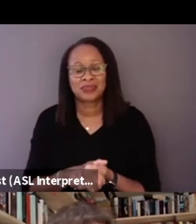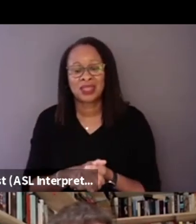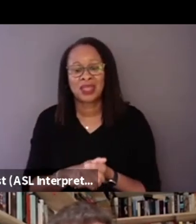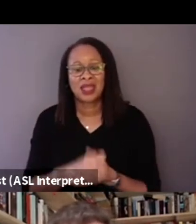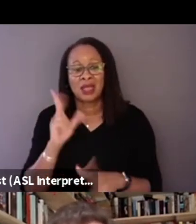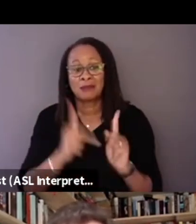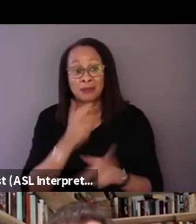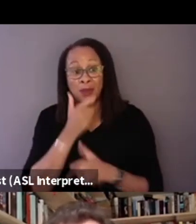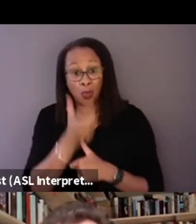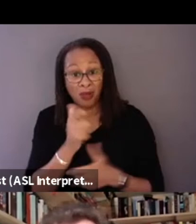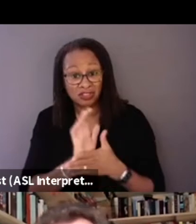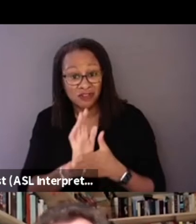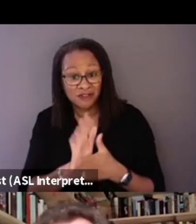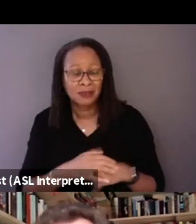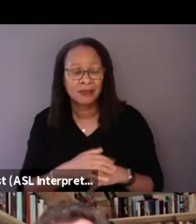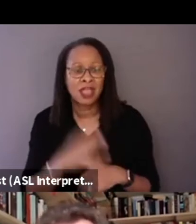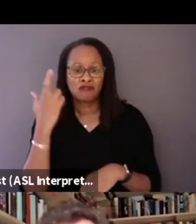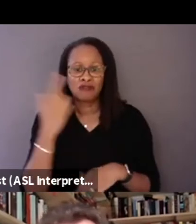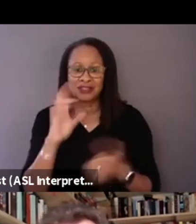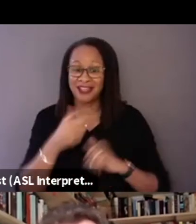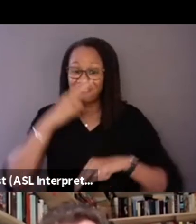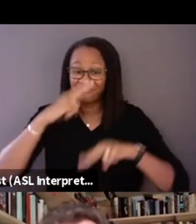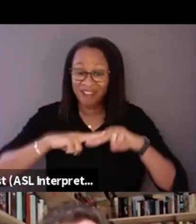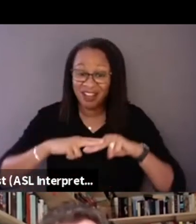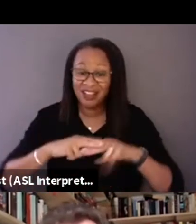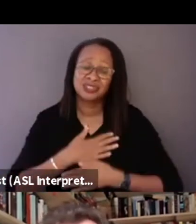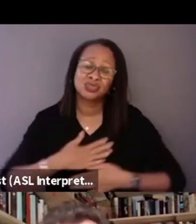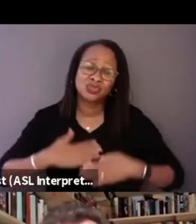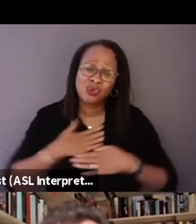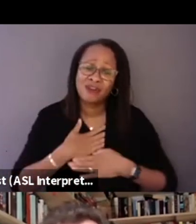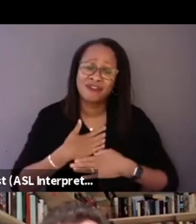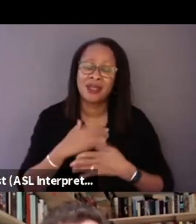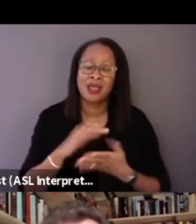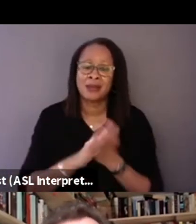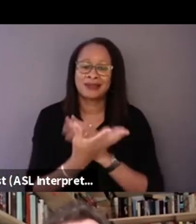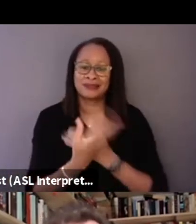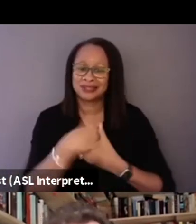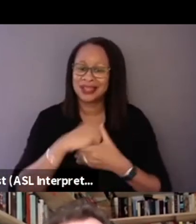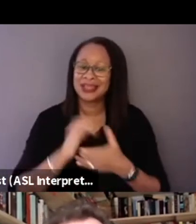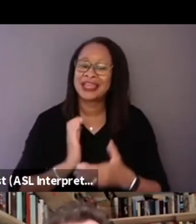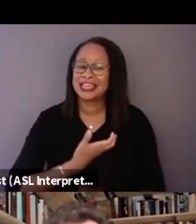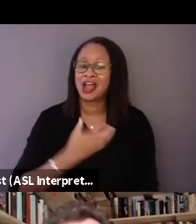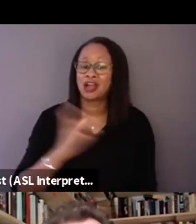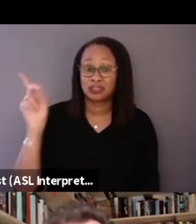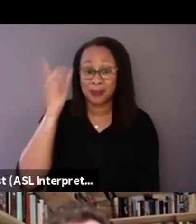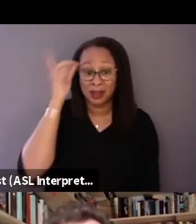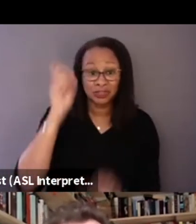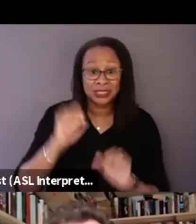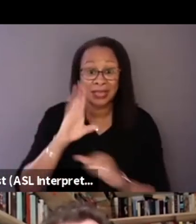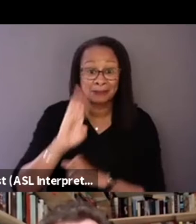and realize how fun and joyful being engaged in our democracy can be and activism.